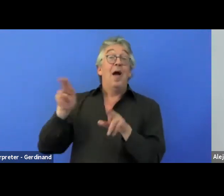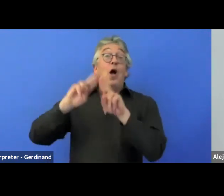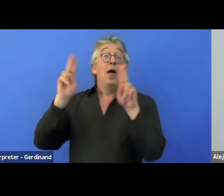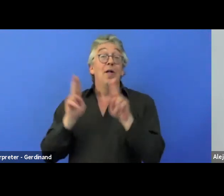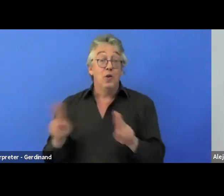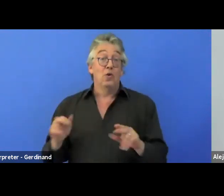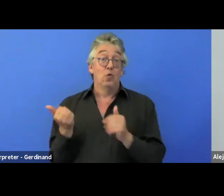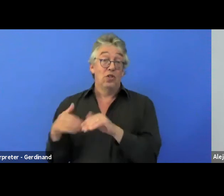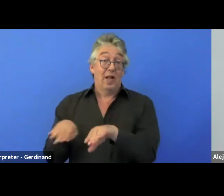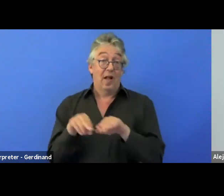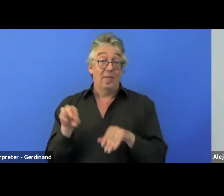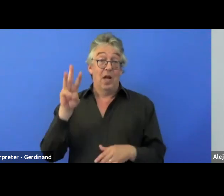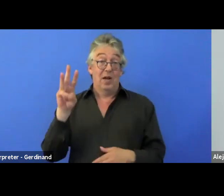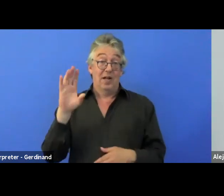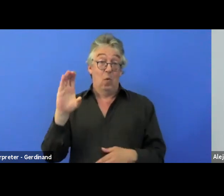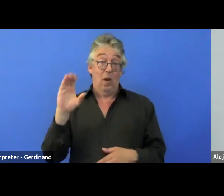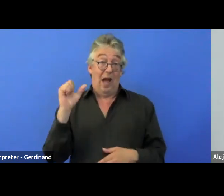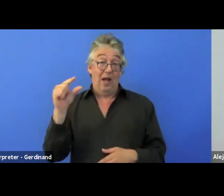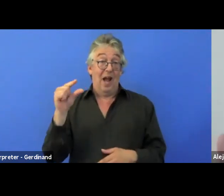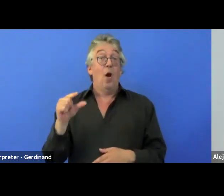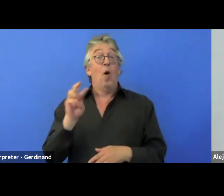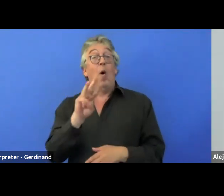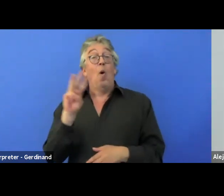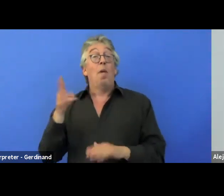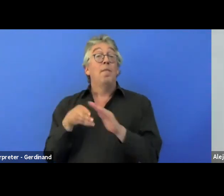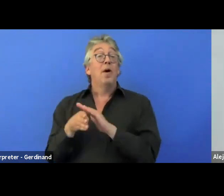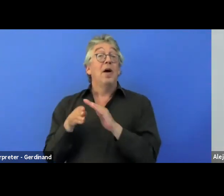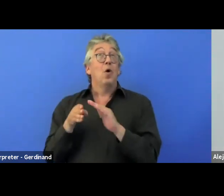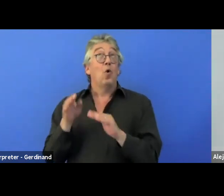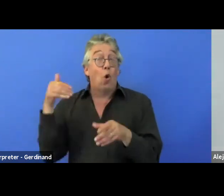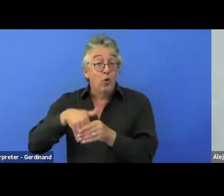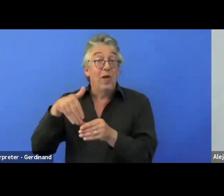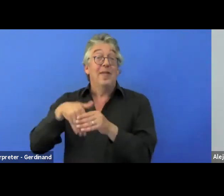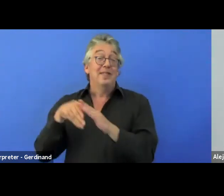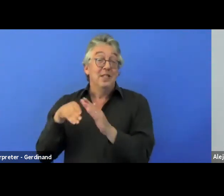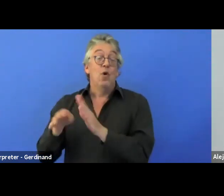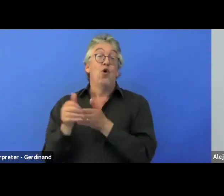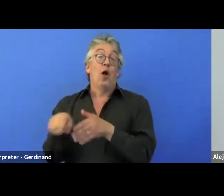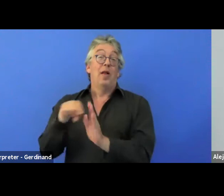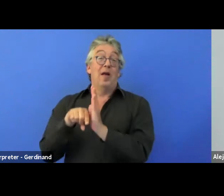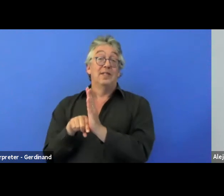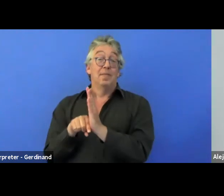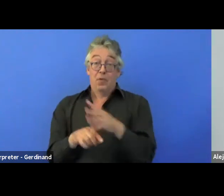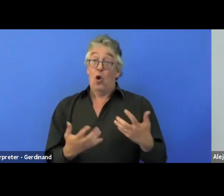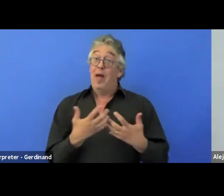the Web Content Accessibility Guidelines, this is what the industry uses to ensure that they comply